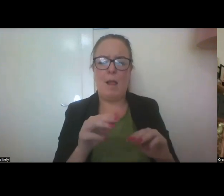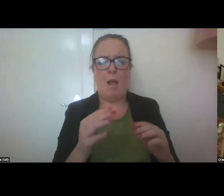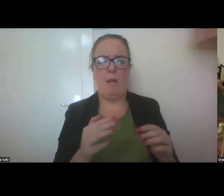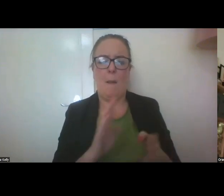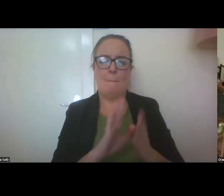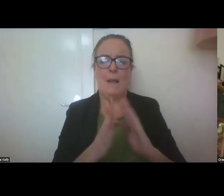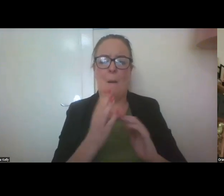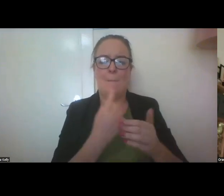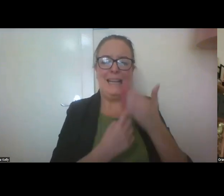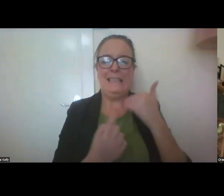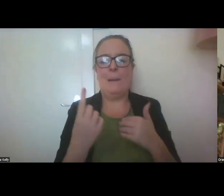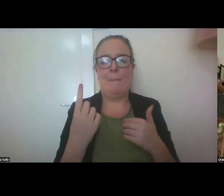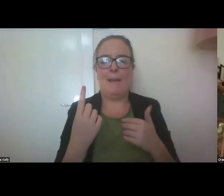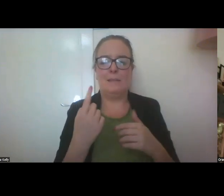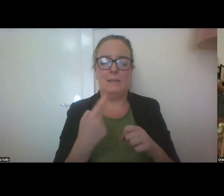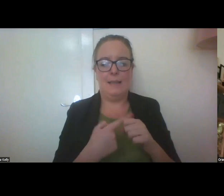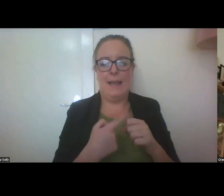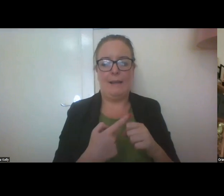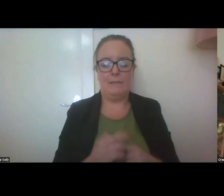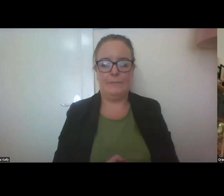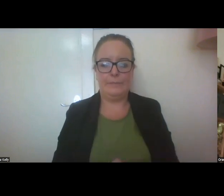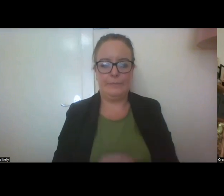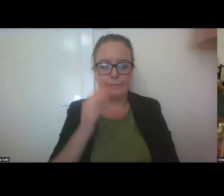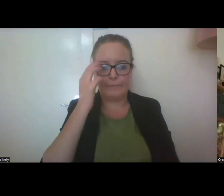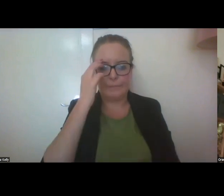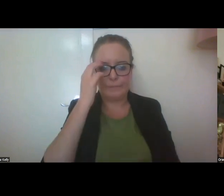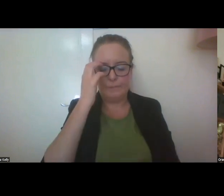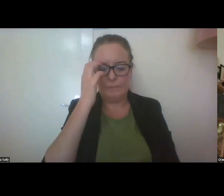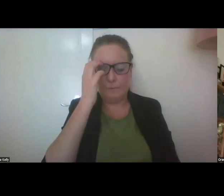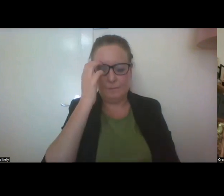So, to do this, NaviLens created a 2D colourful code